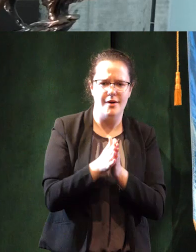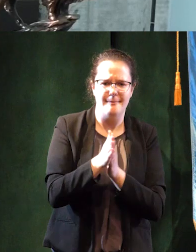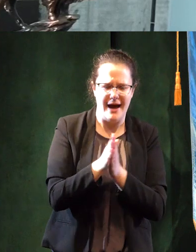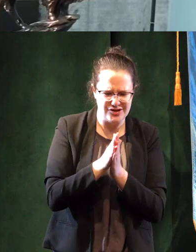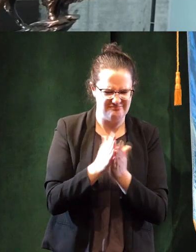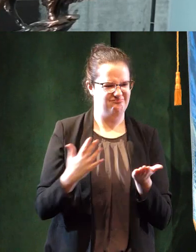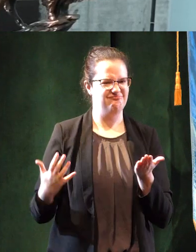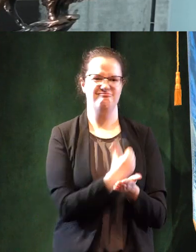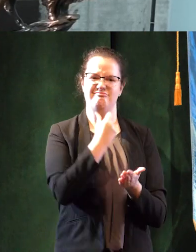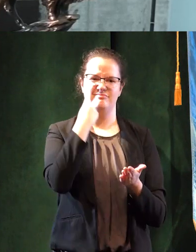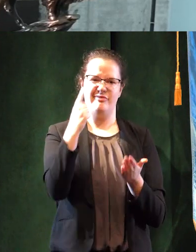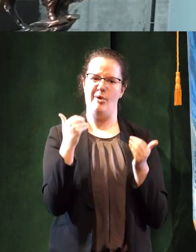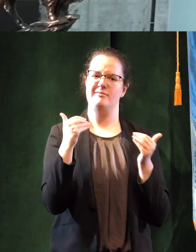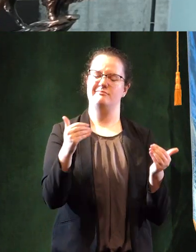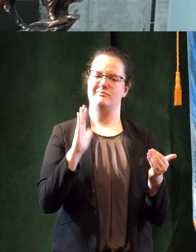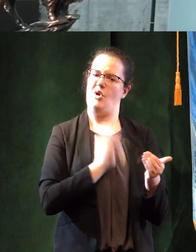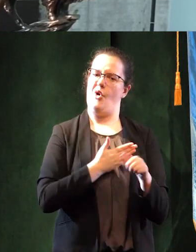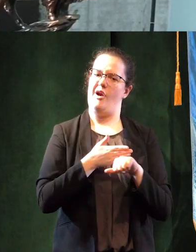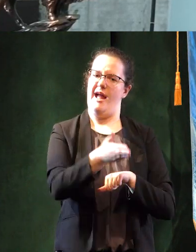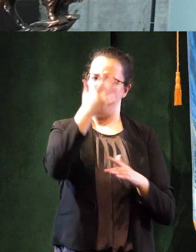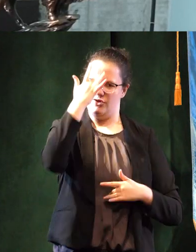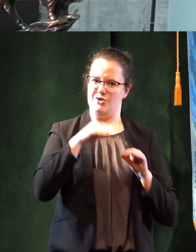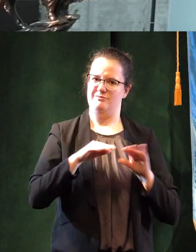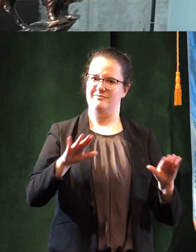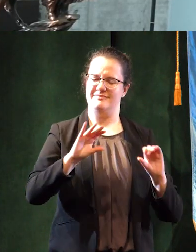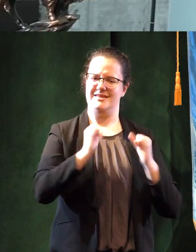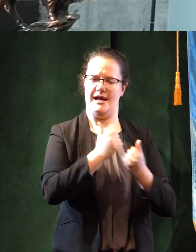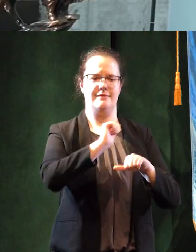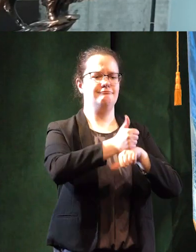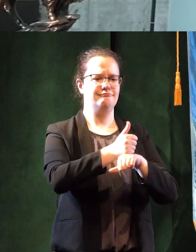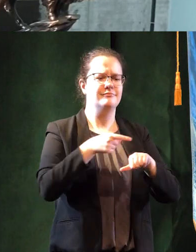catalyst to shape our post pandemic Society and one that promotes generosity